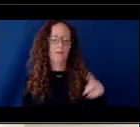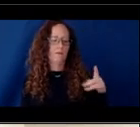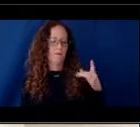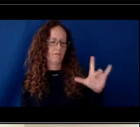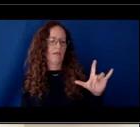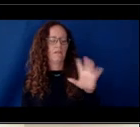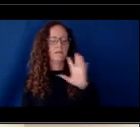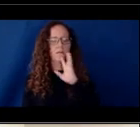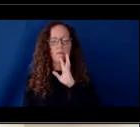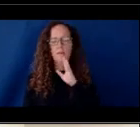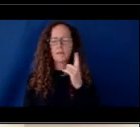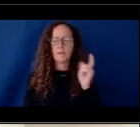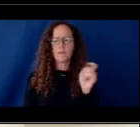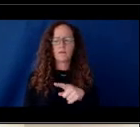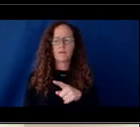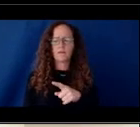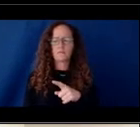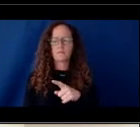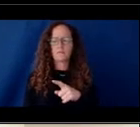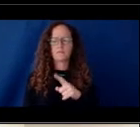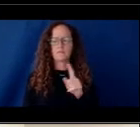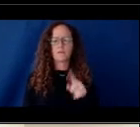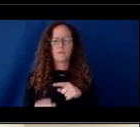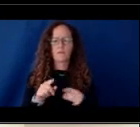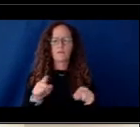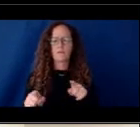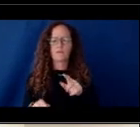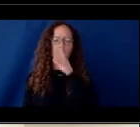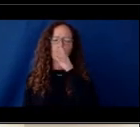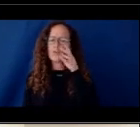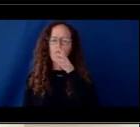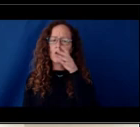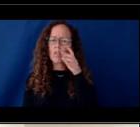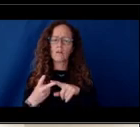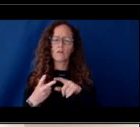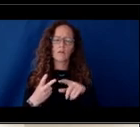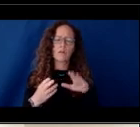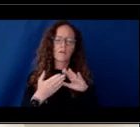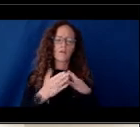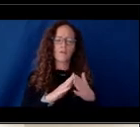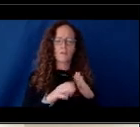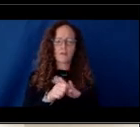we were asking about the difference between rural and urban area determinations. And they